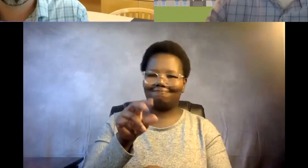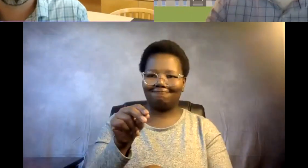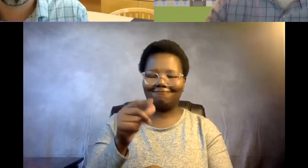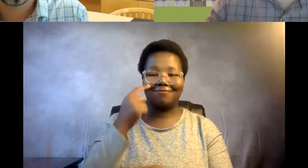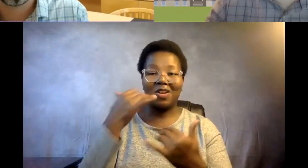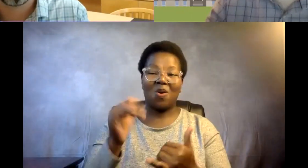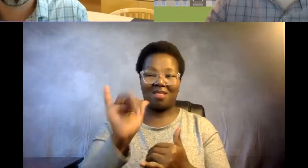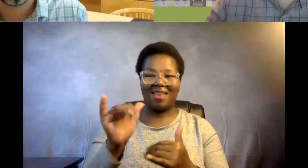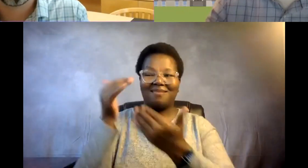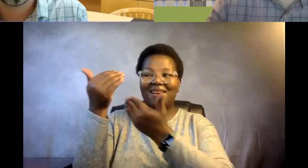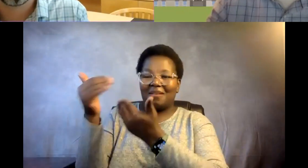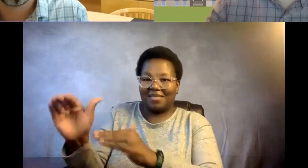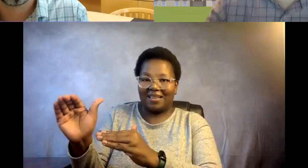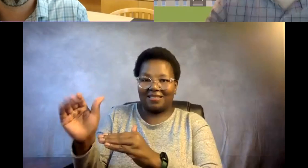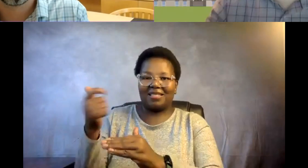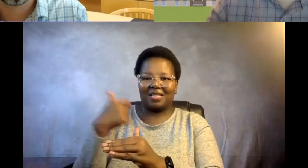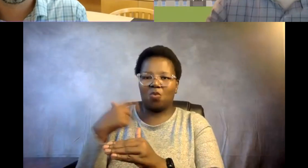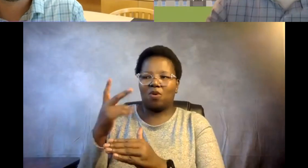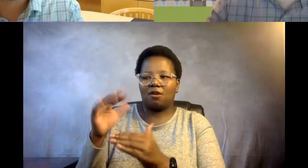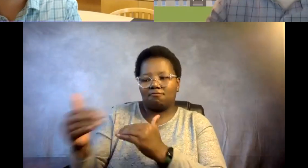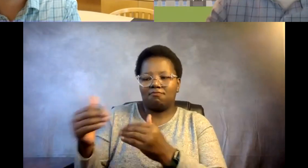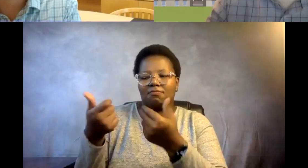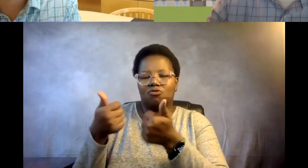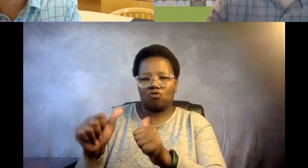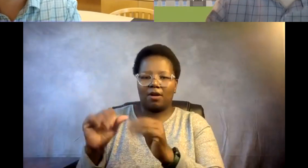that is something that we're looking at fixing in in a near future update.